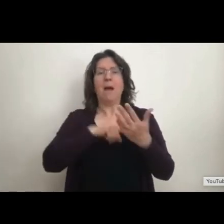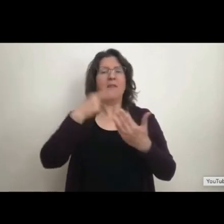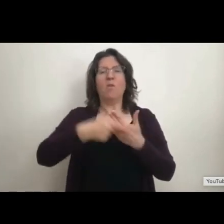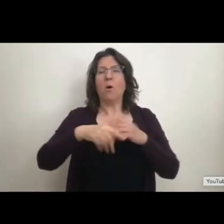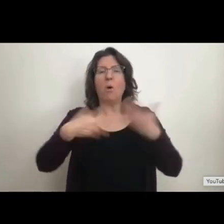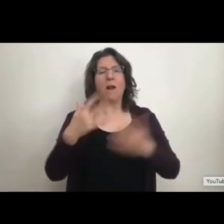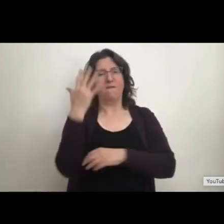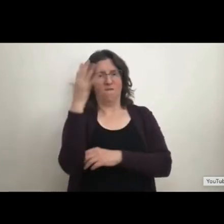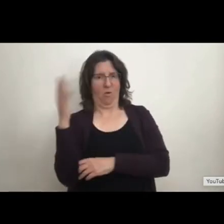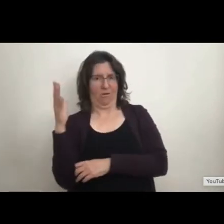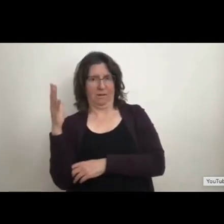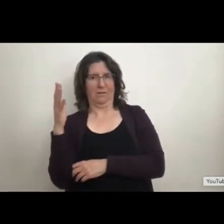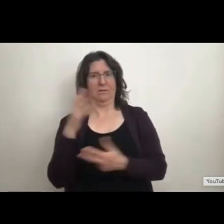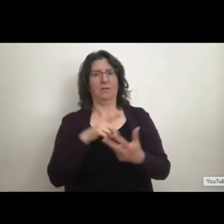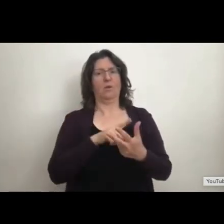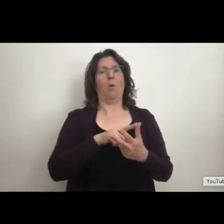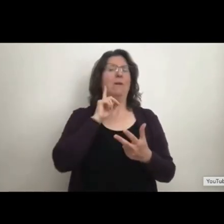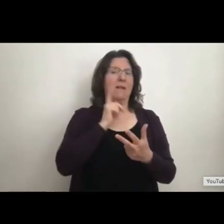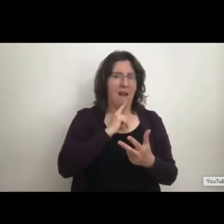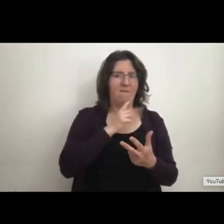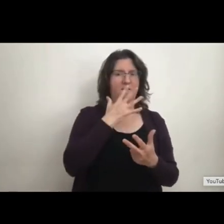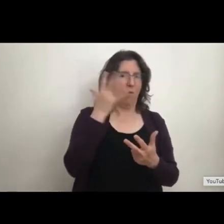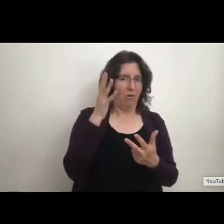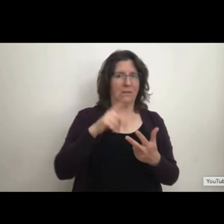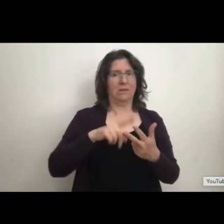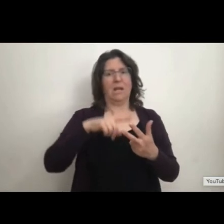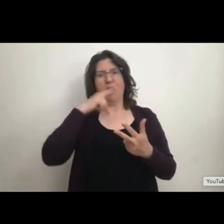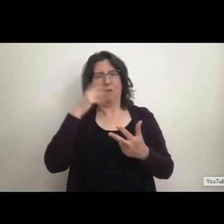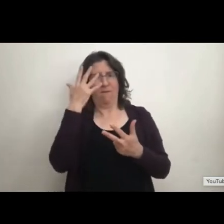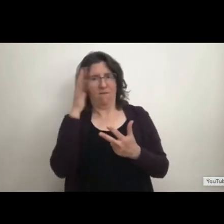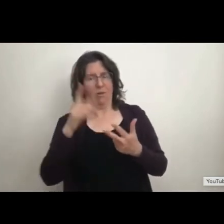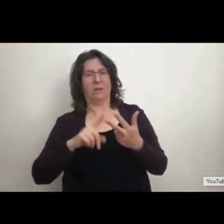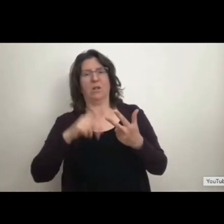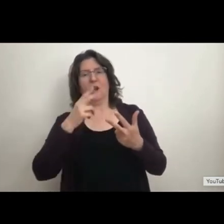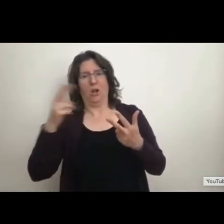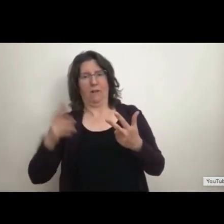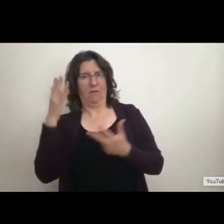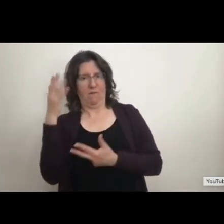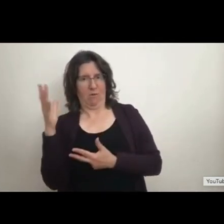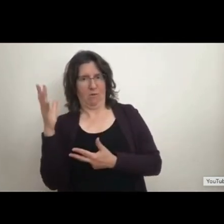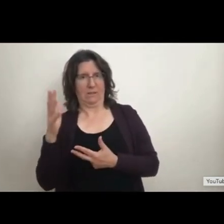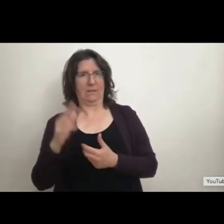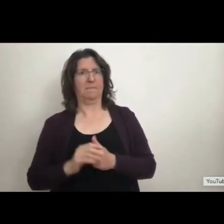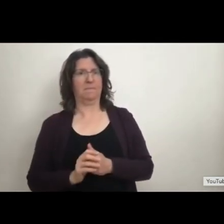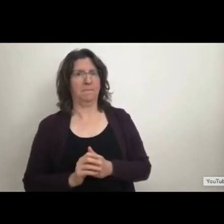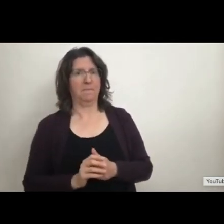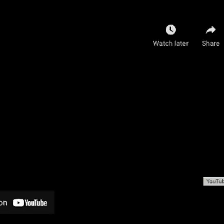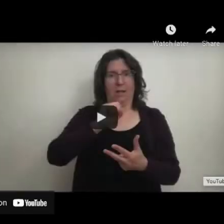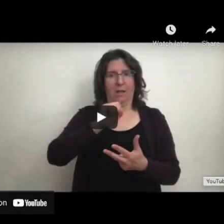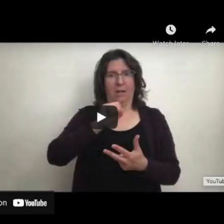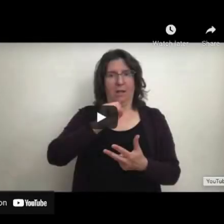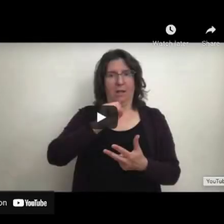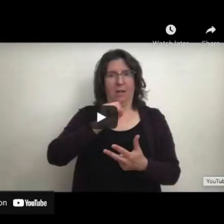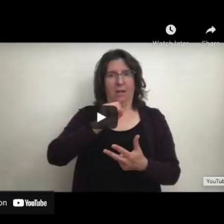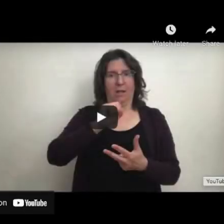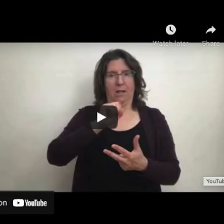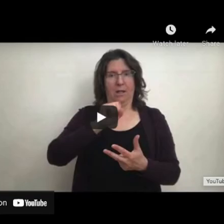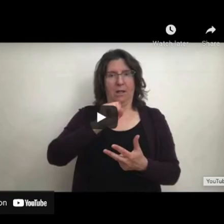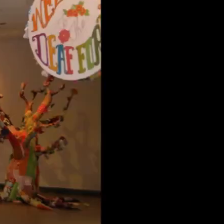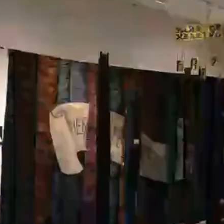But the 'space metaphor' was a forest: hearing forest, hard of hearing forest, and the deaf forest.